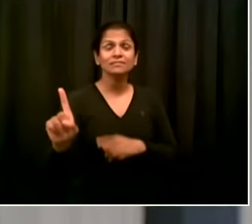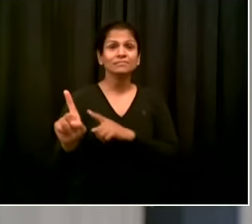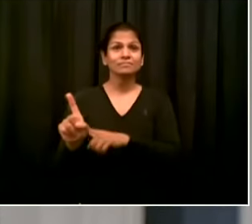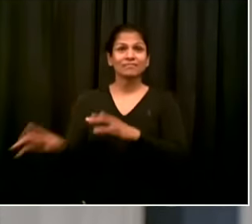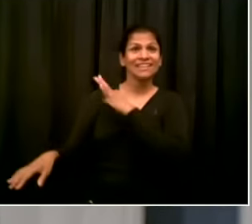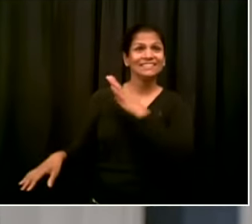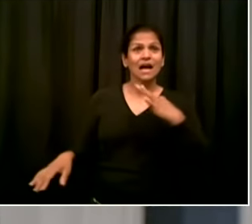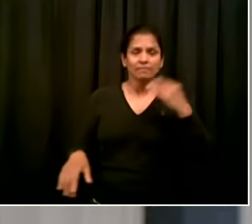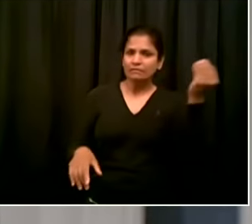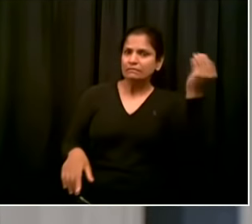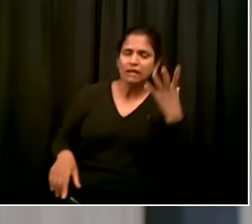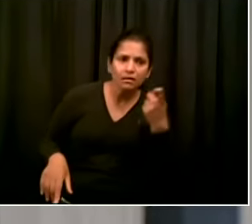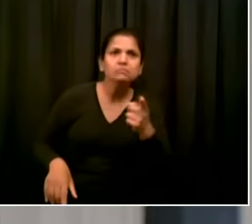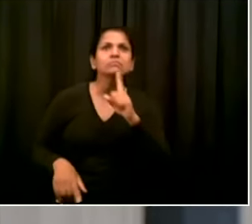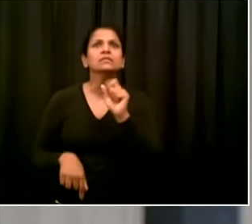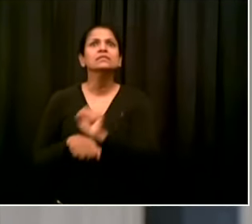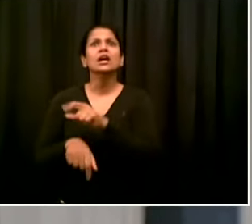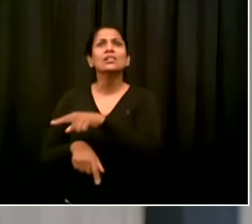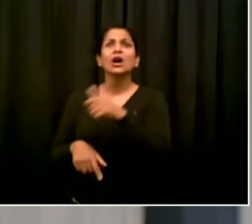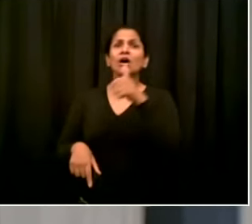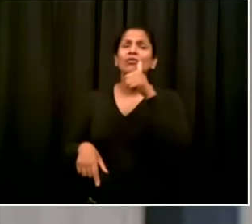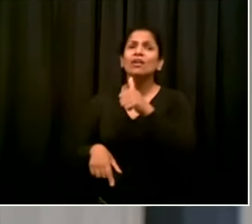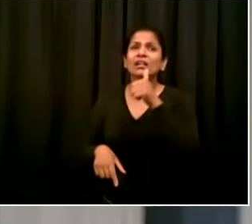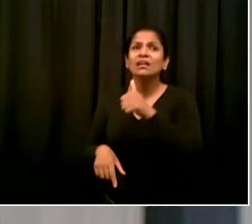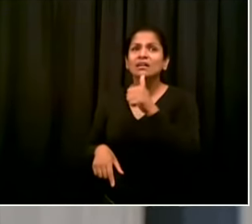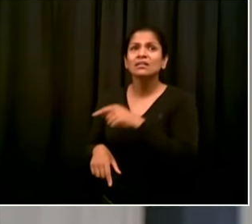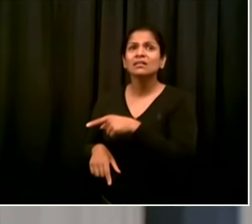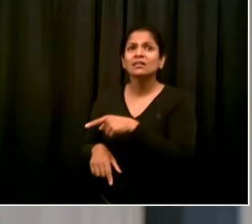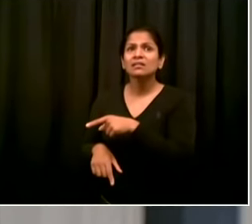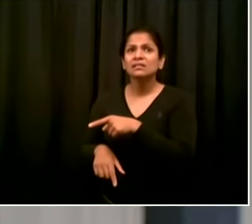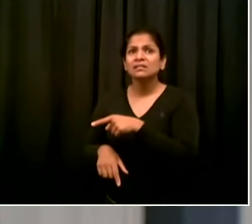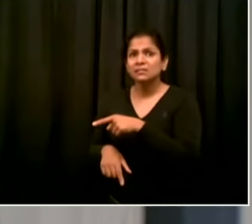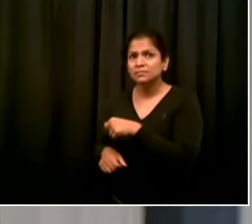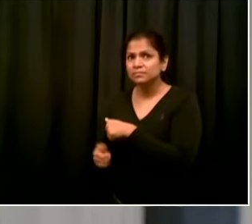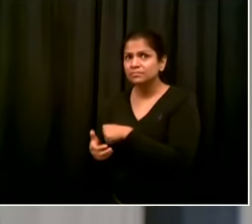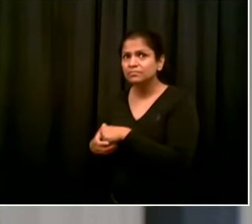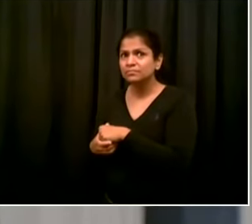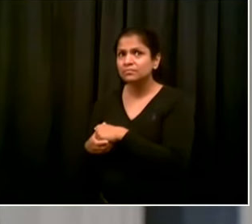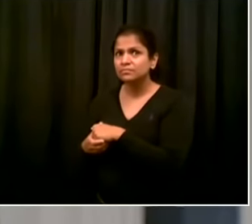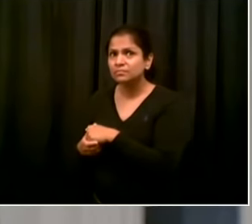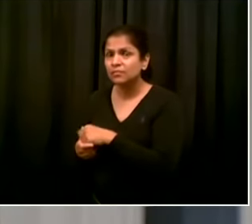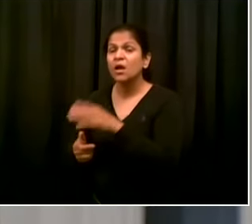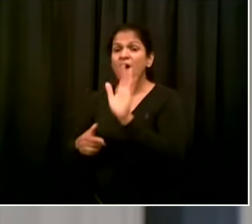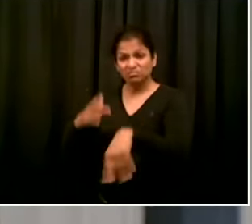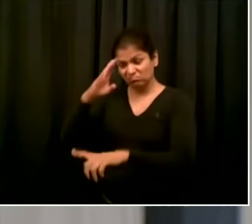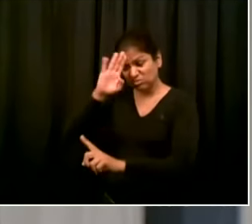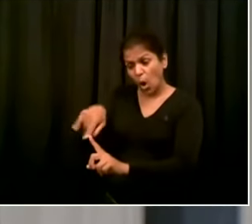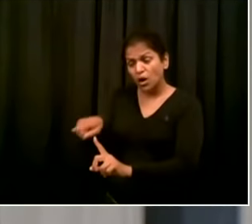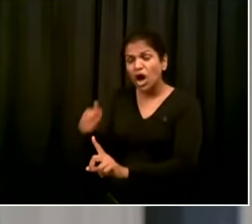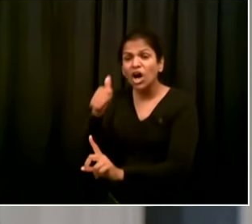STUDENTS AND OFTEN TIMES IN A NEED WILL BE IN SCHOOL. IT IS THE RESPONSIBILITY OF OUR STAFF TO